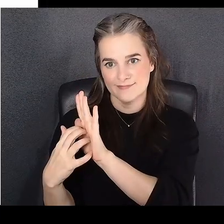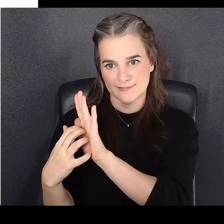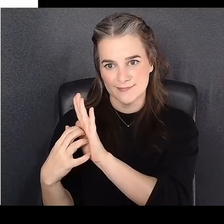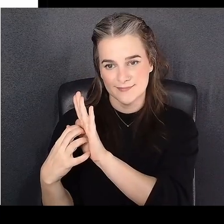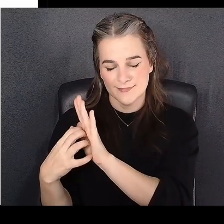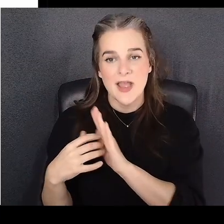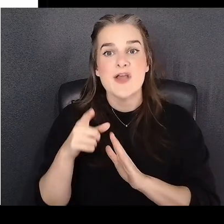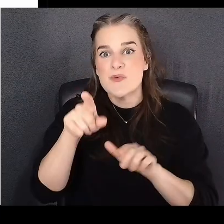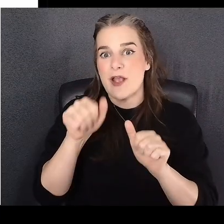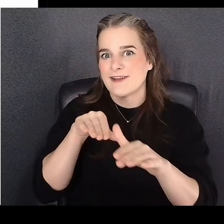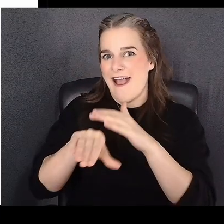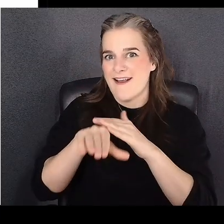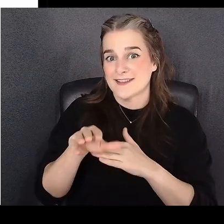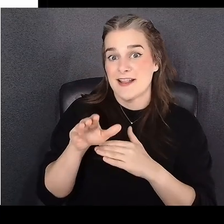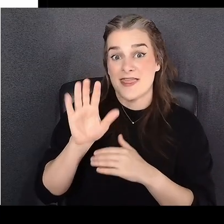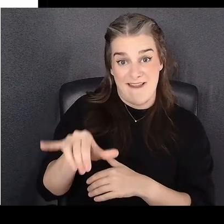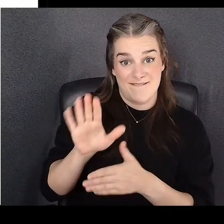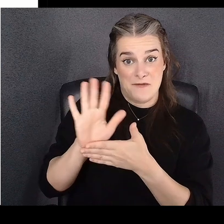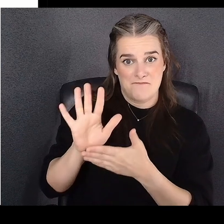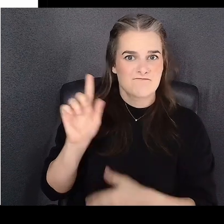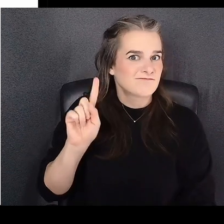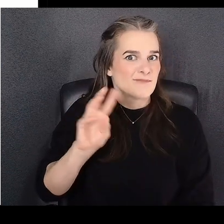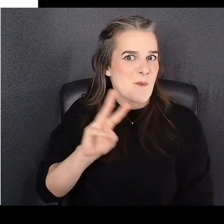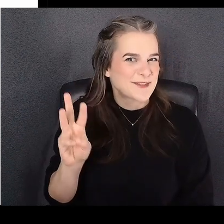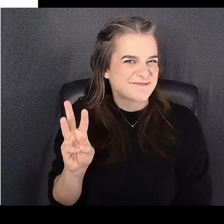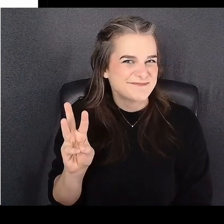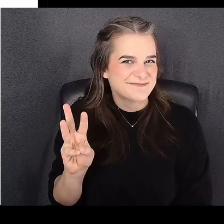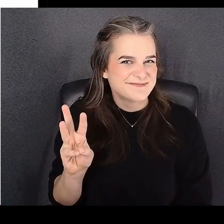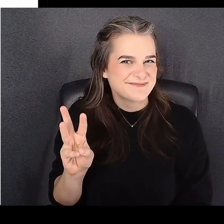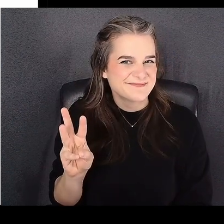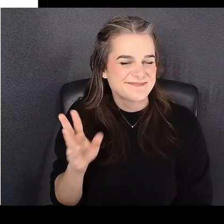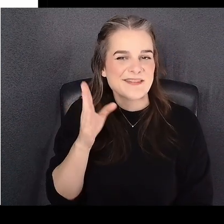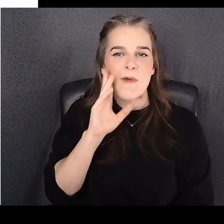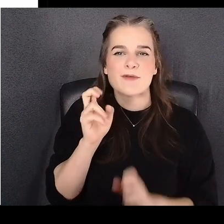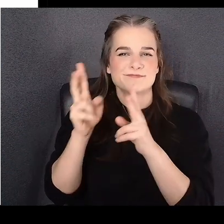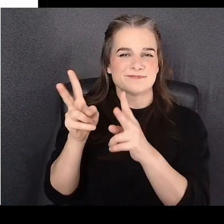You'll be able to access that video on our website, which I will put a link to in the chat.